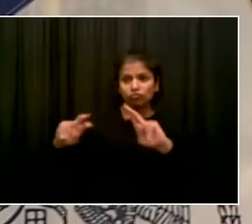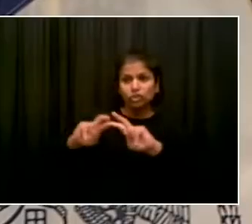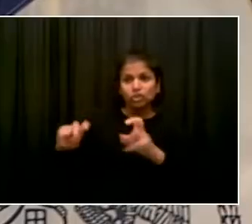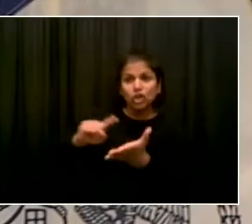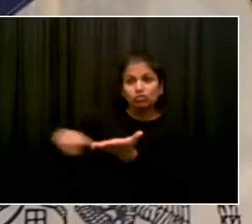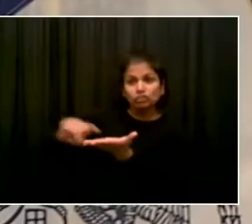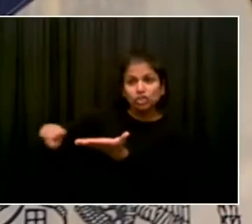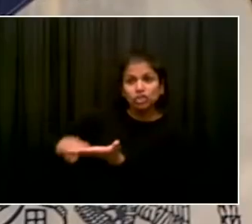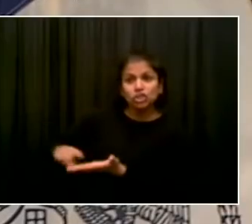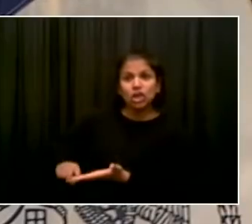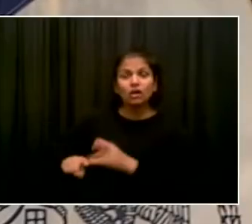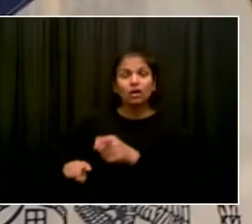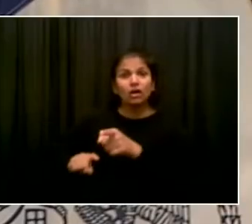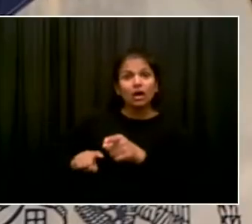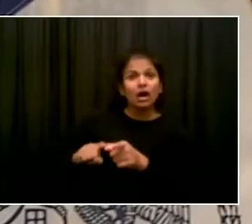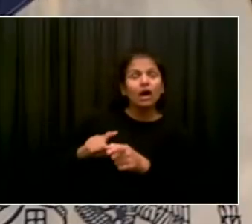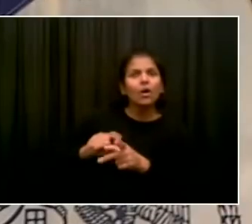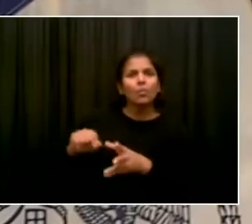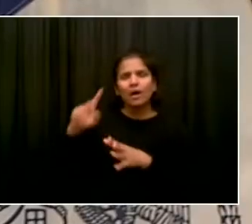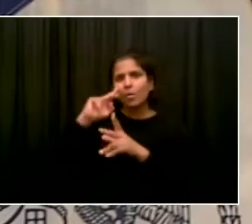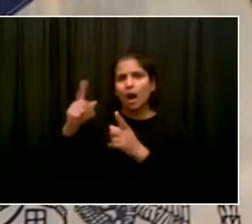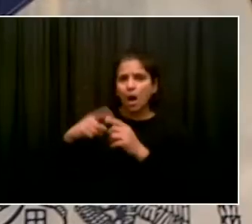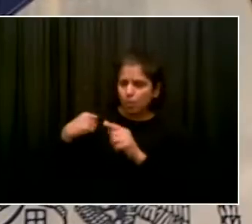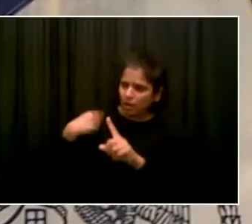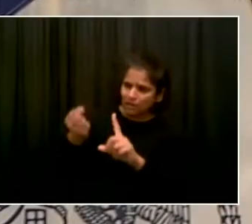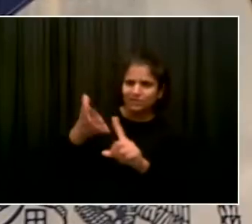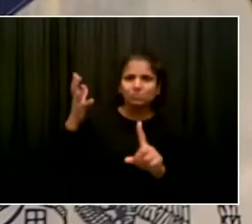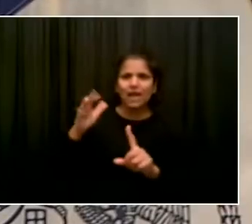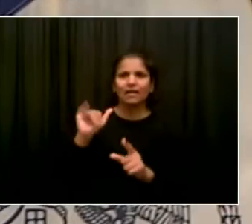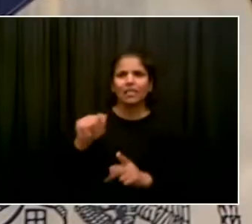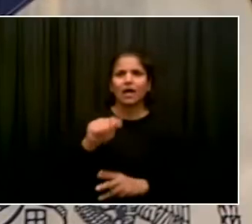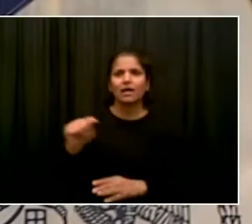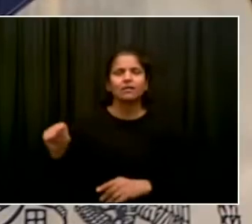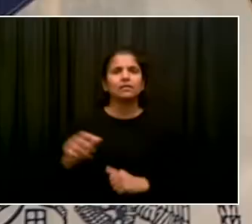WORK AND STUDIES PERSONNEL TO DO WHAT WE MONEY IN FOR CAPITAL PROJECTS TO